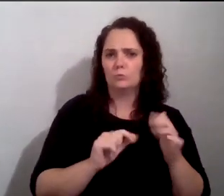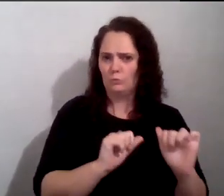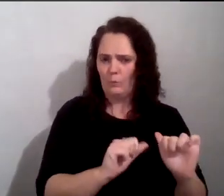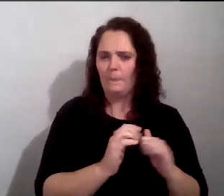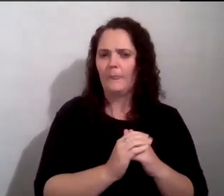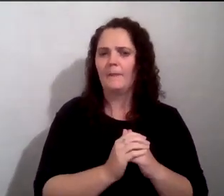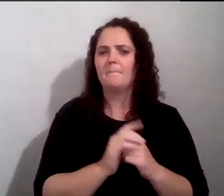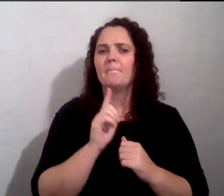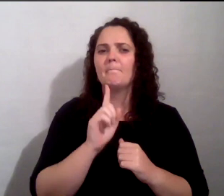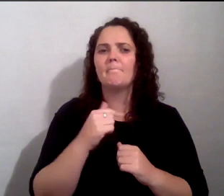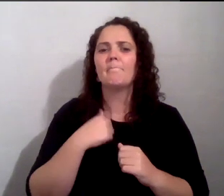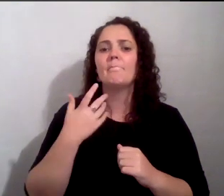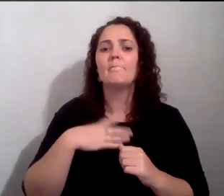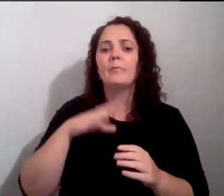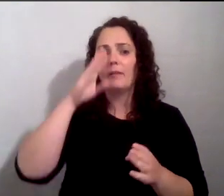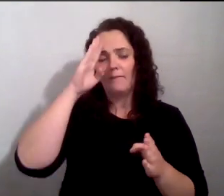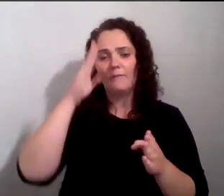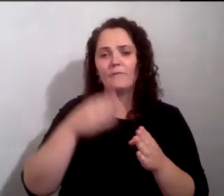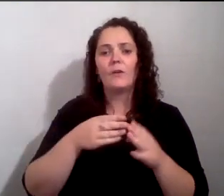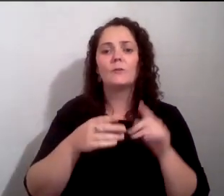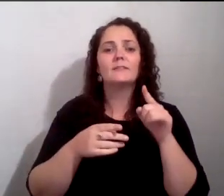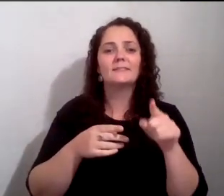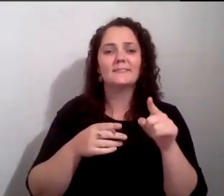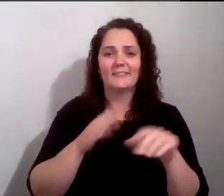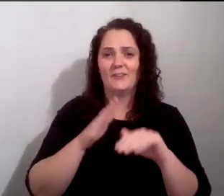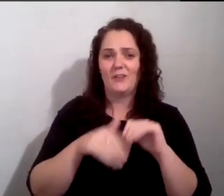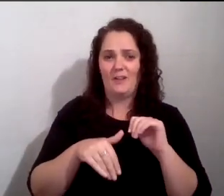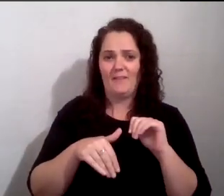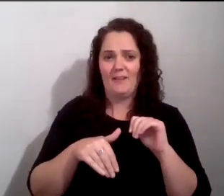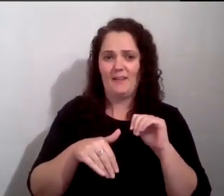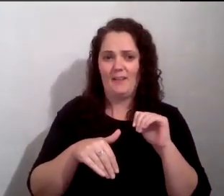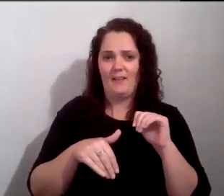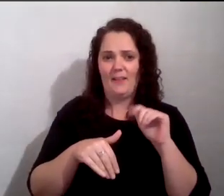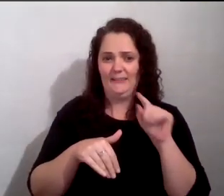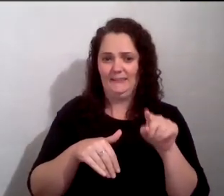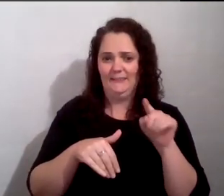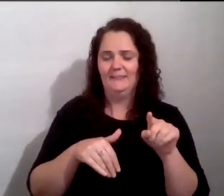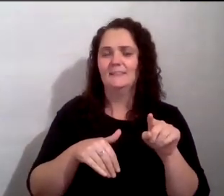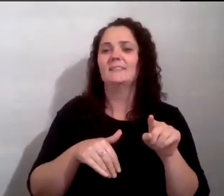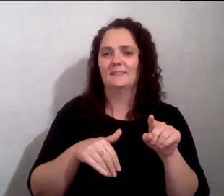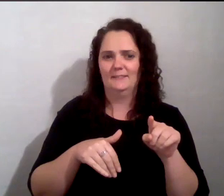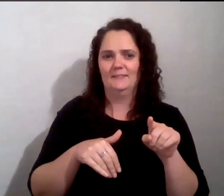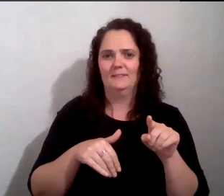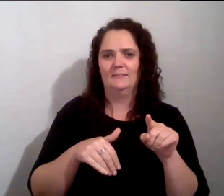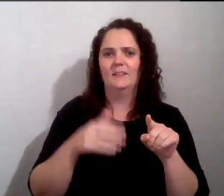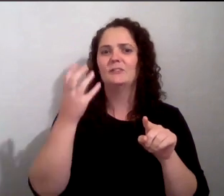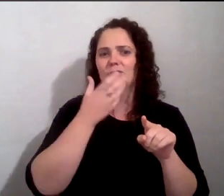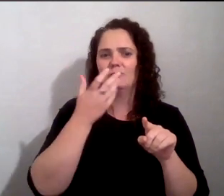is these works by – sorry across here, this is on the